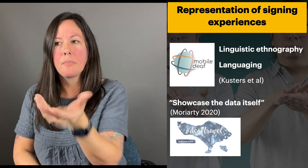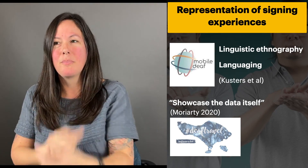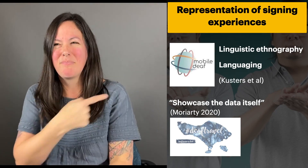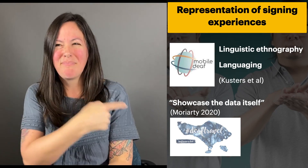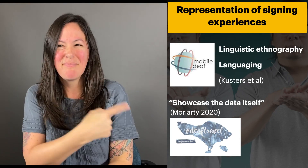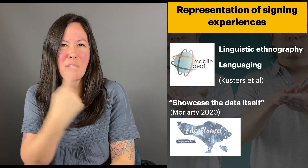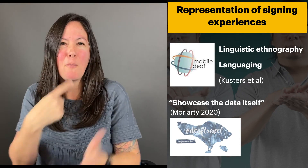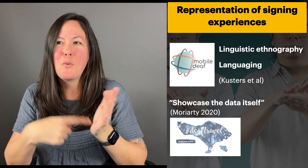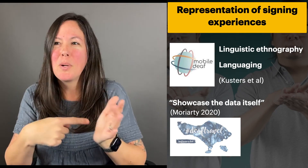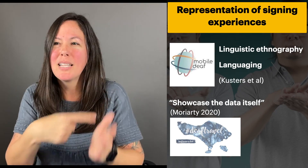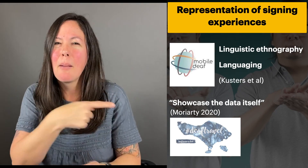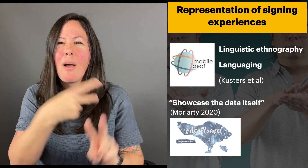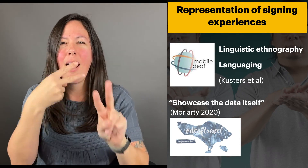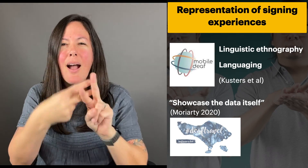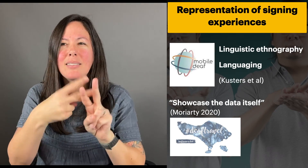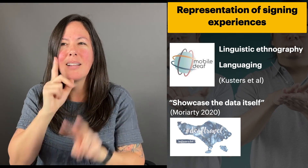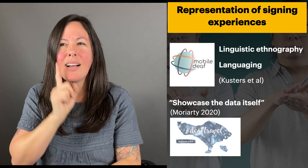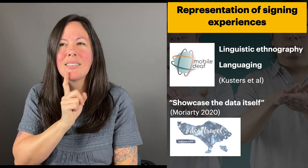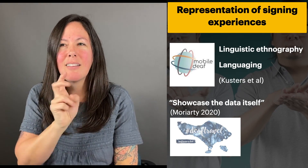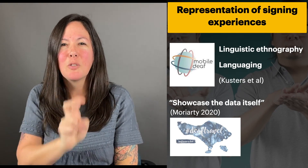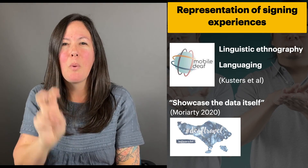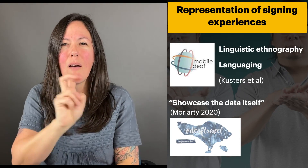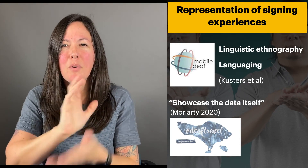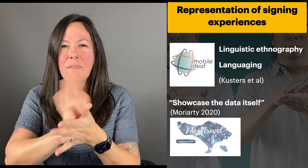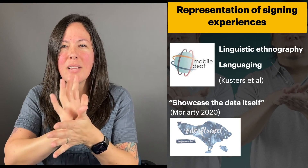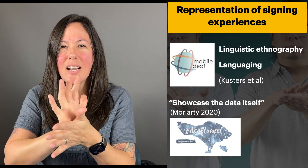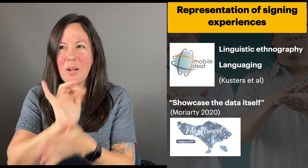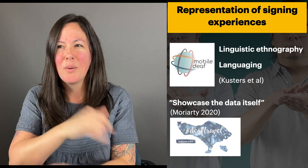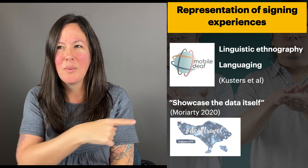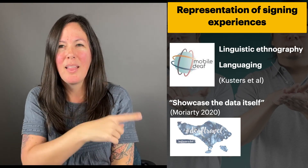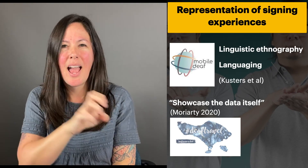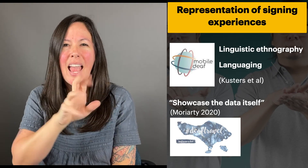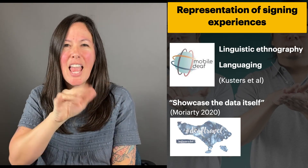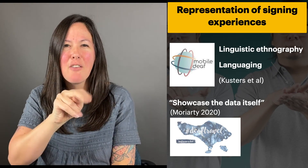the same kind of thing that I'm talking about about document mentation but this